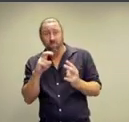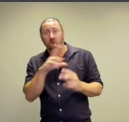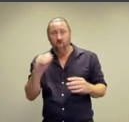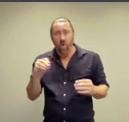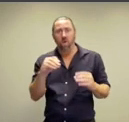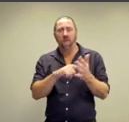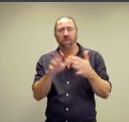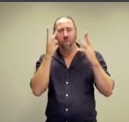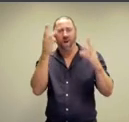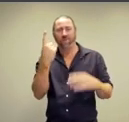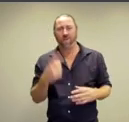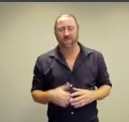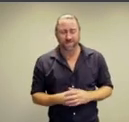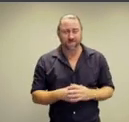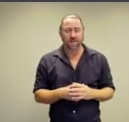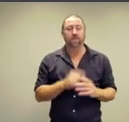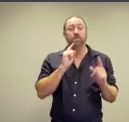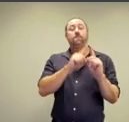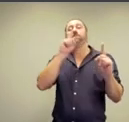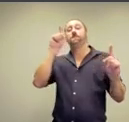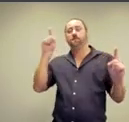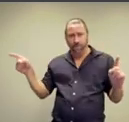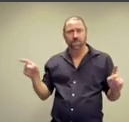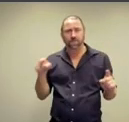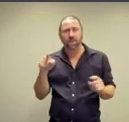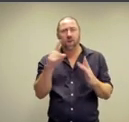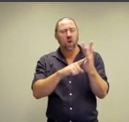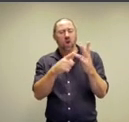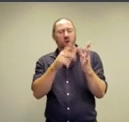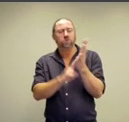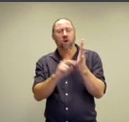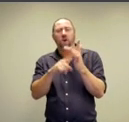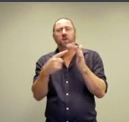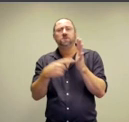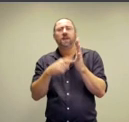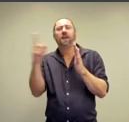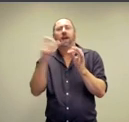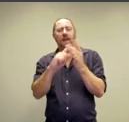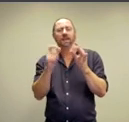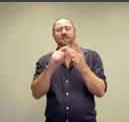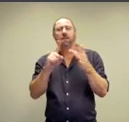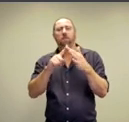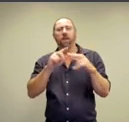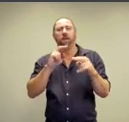Wild One. On the other side of the pond, actually quickly, I’ll show you an image of the wonderful Joan Jett and Debbie Harry